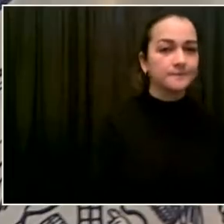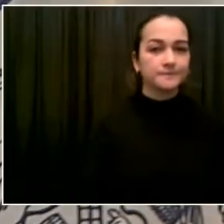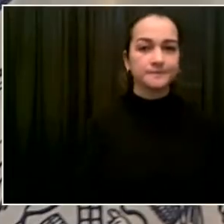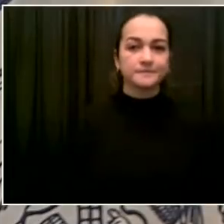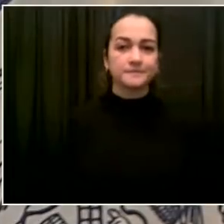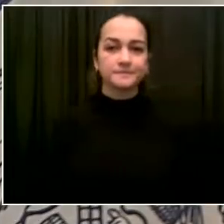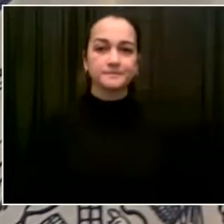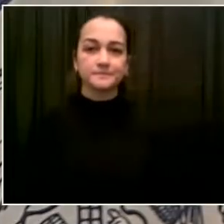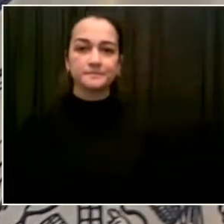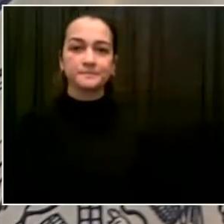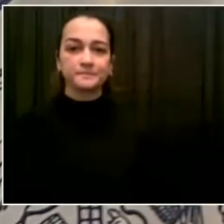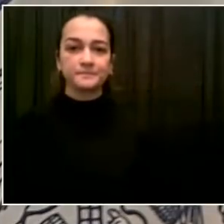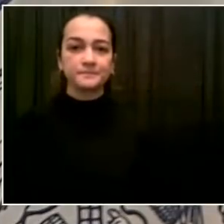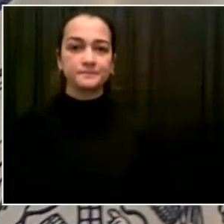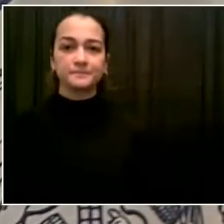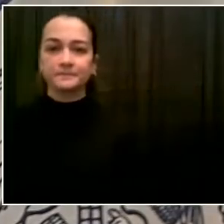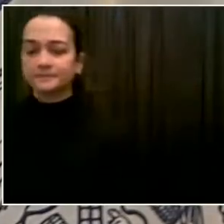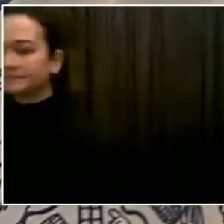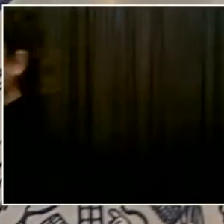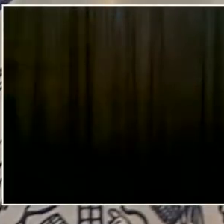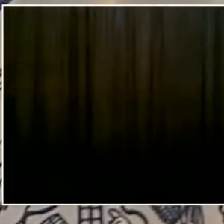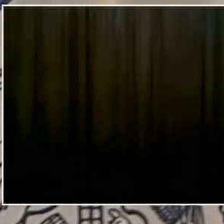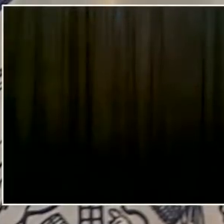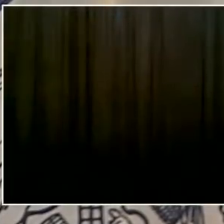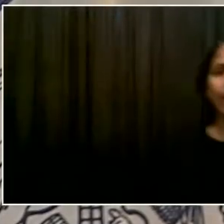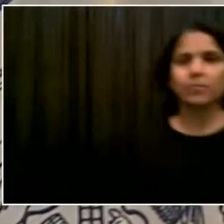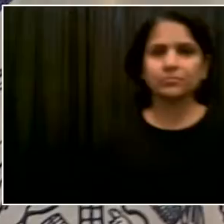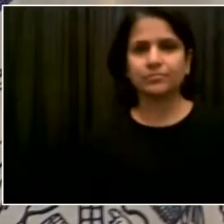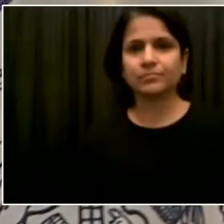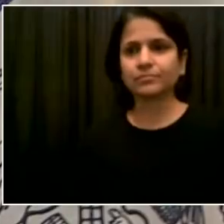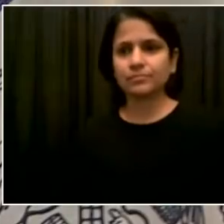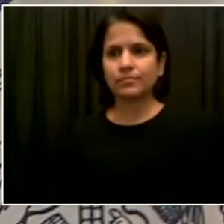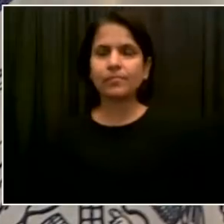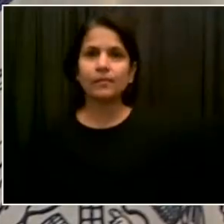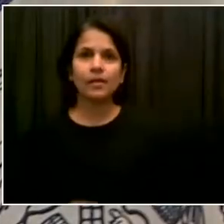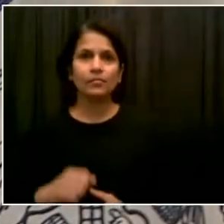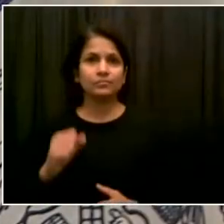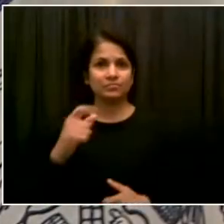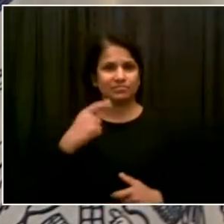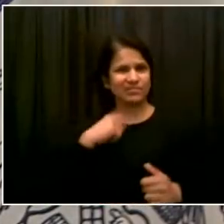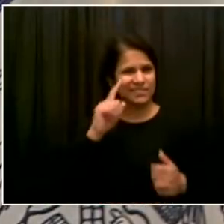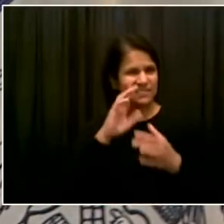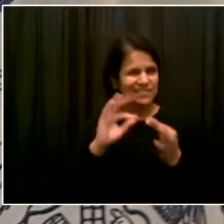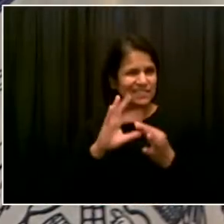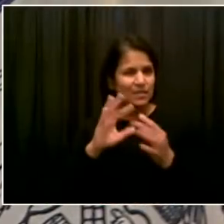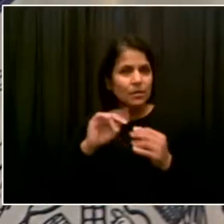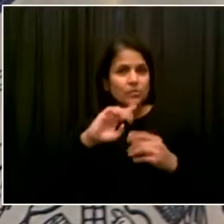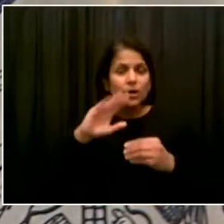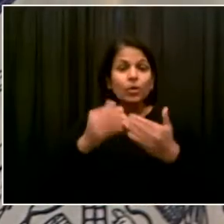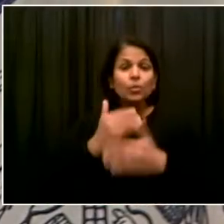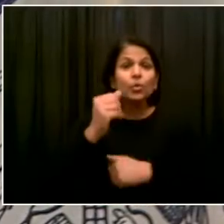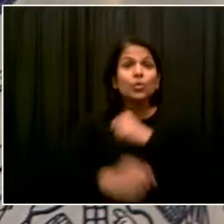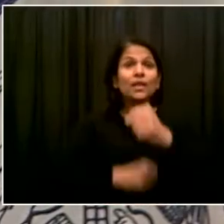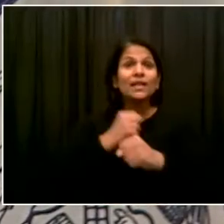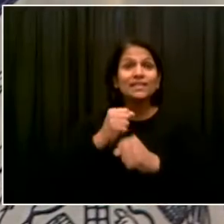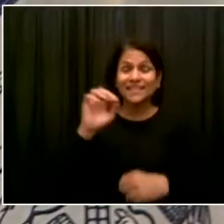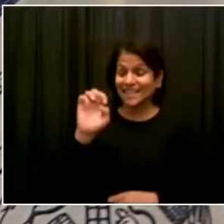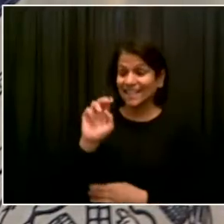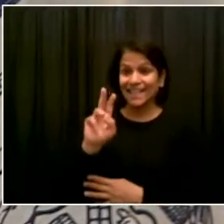AHEAD JULIET. Reporter: MR. MAYOR, I KNOW YOU JUST